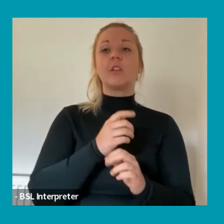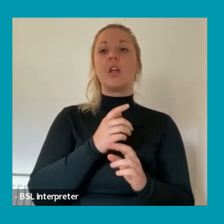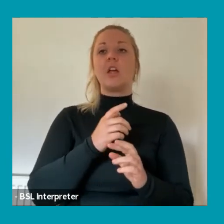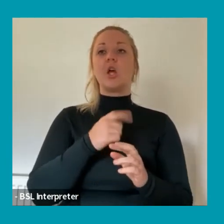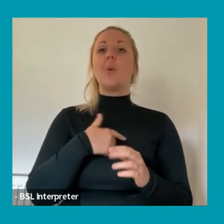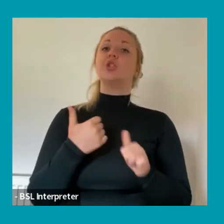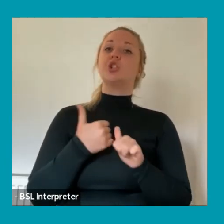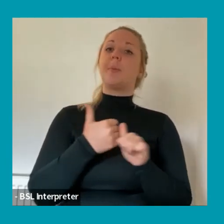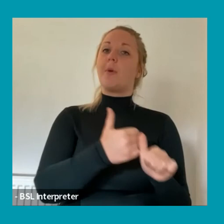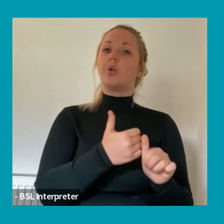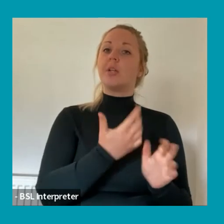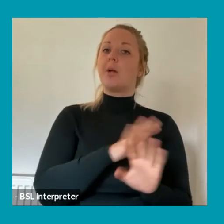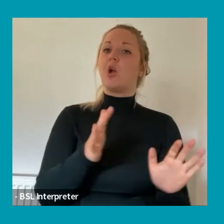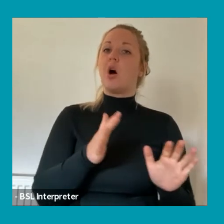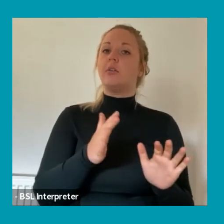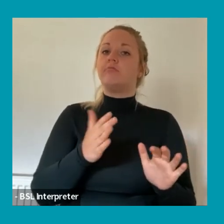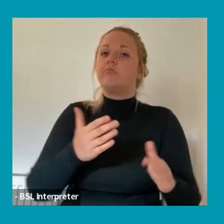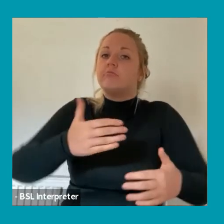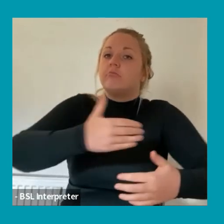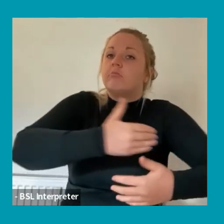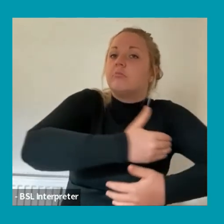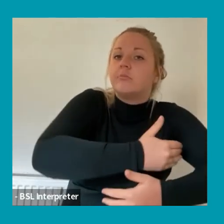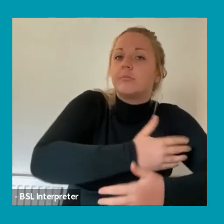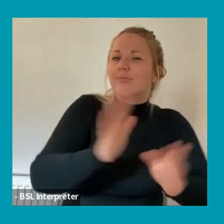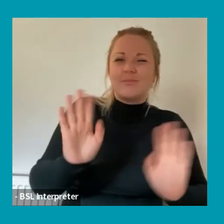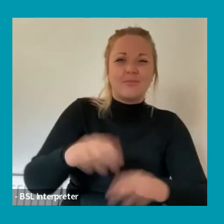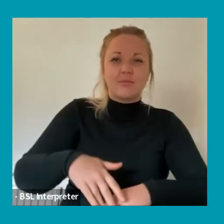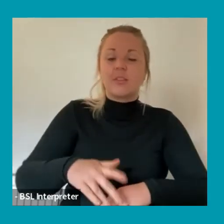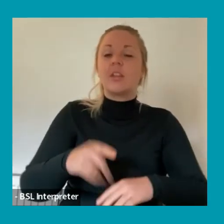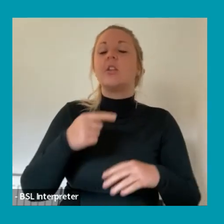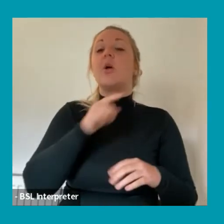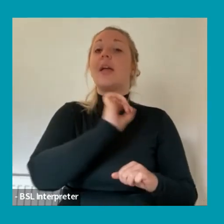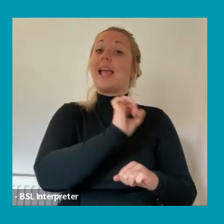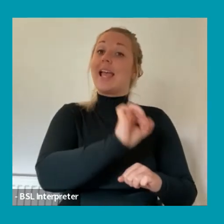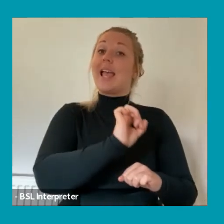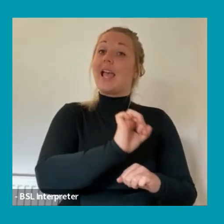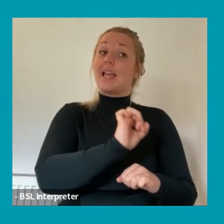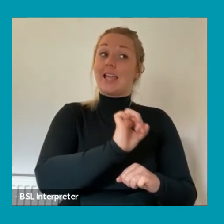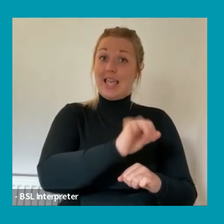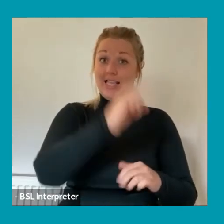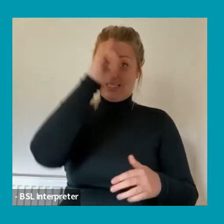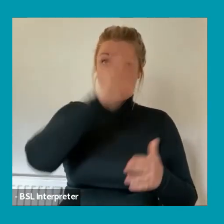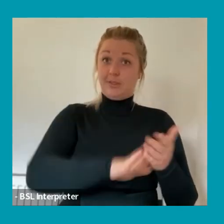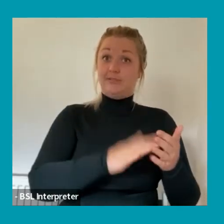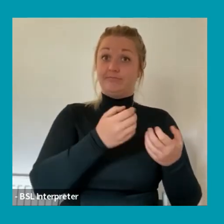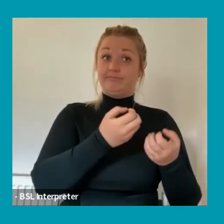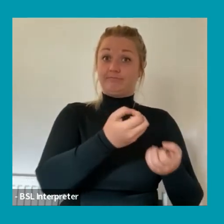And him just talking about his experience openly, meant that everybody else in the organisation,